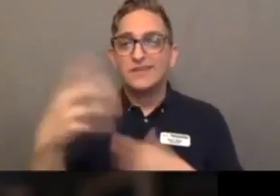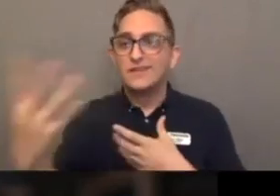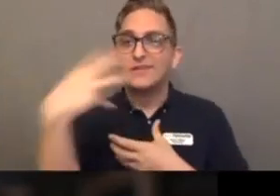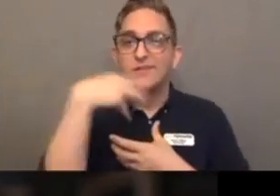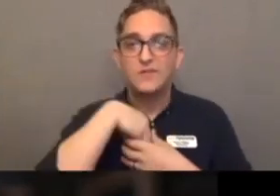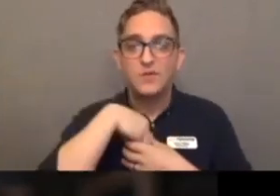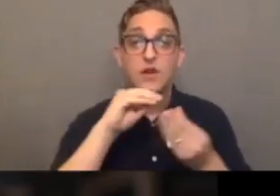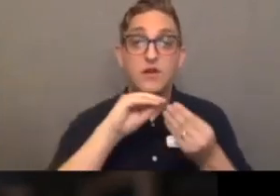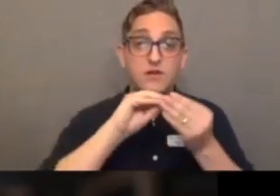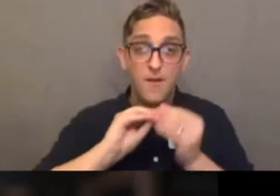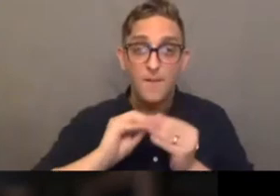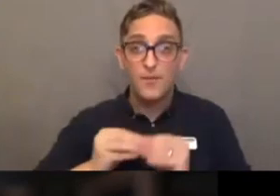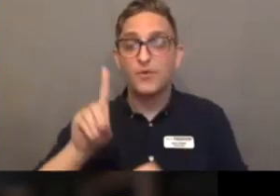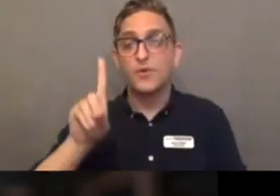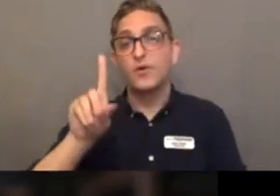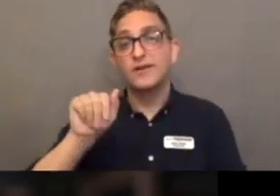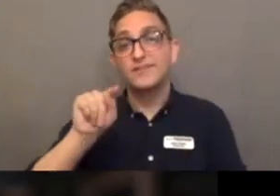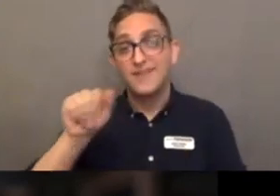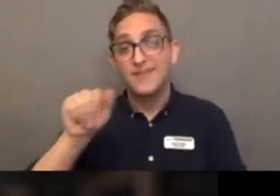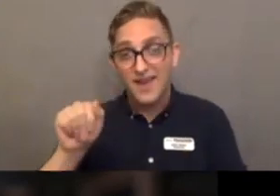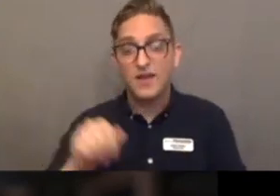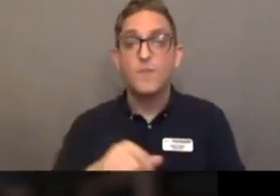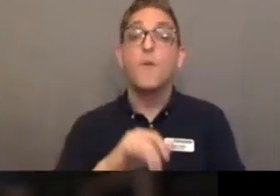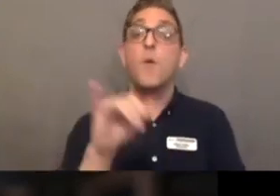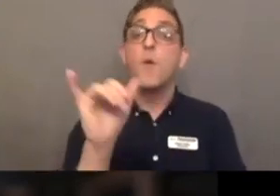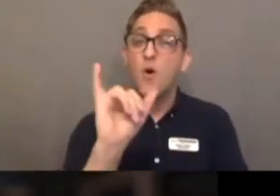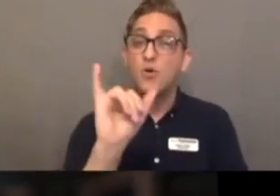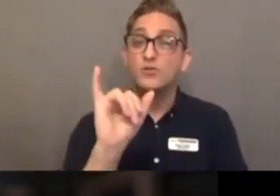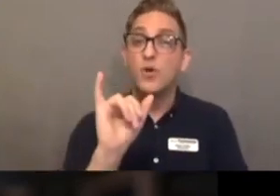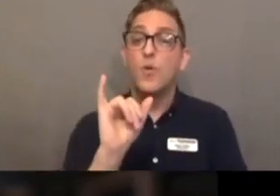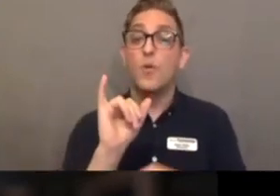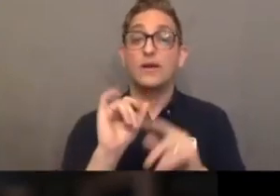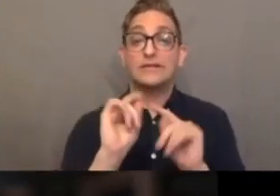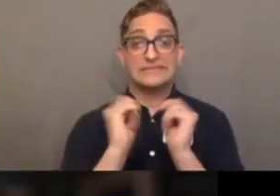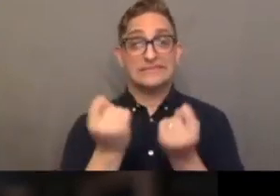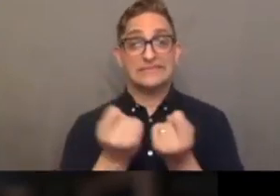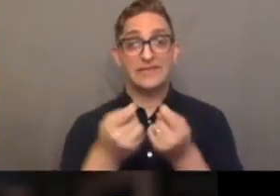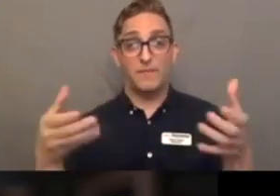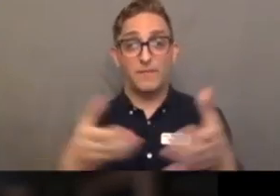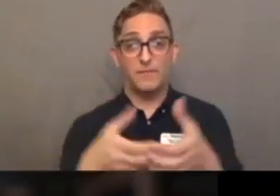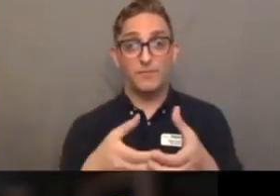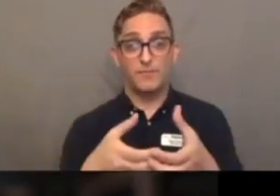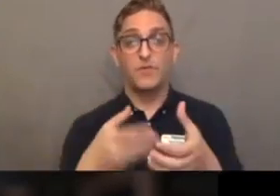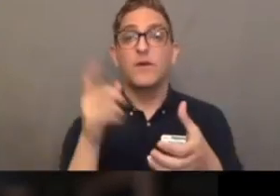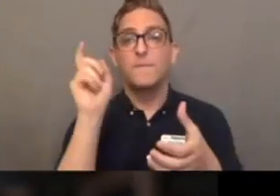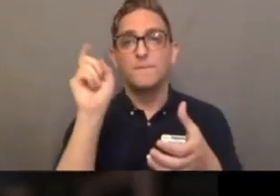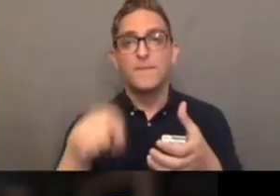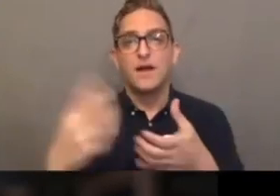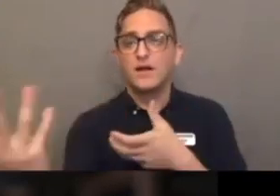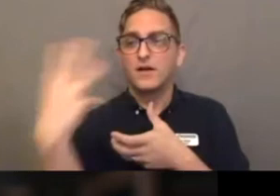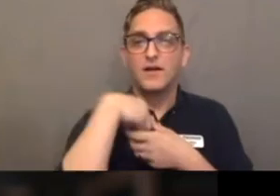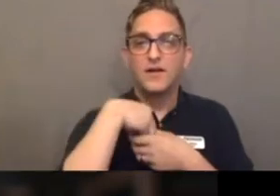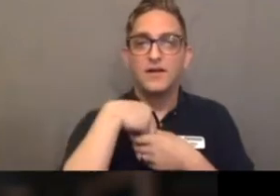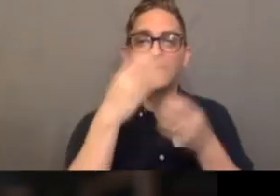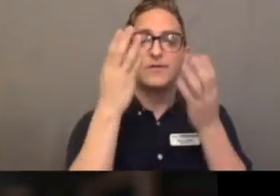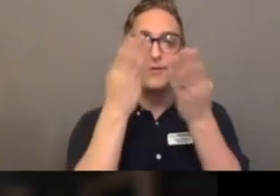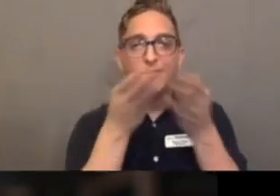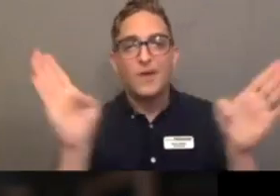They have to include people from a wide spectrum to make sure that everybody's needs are being